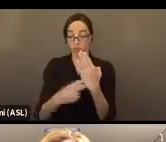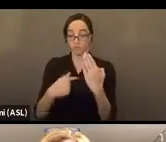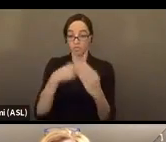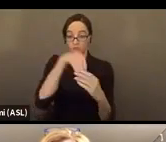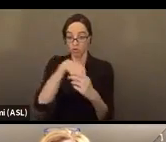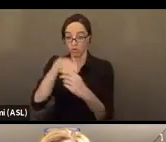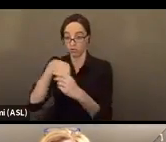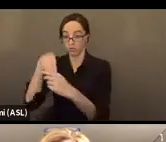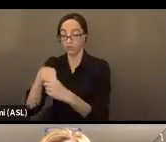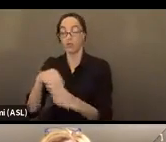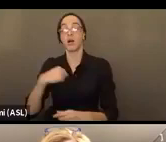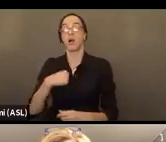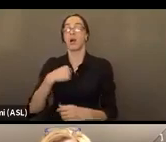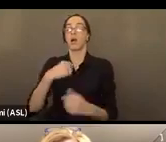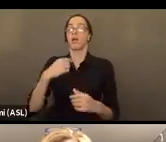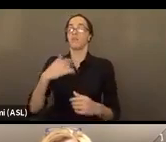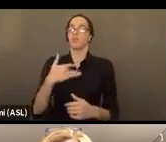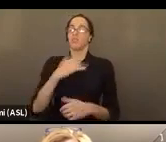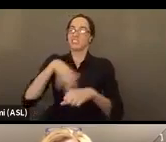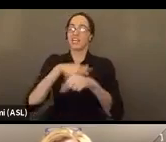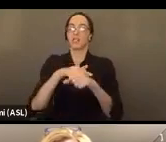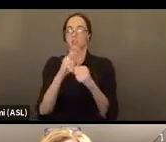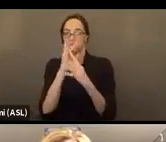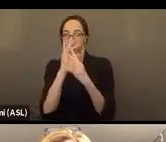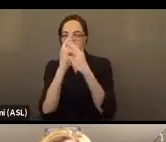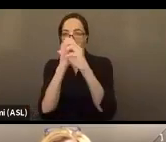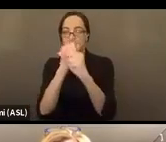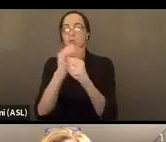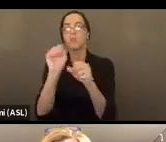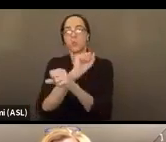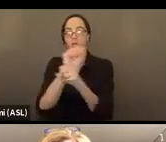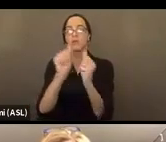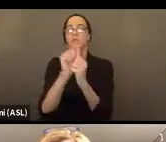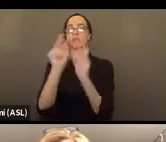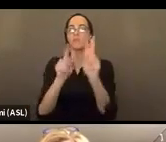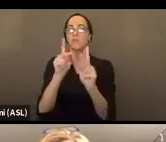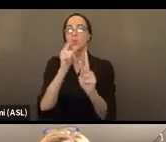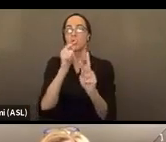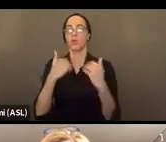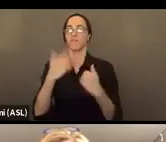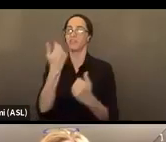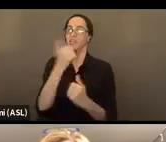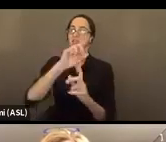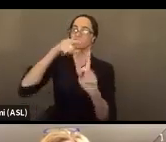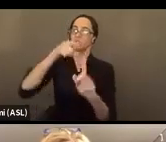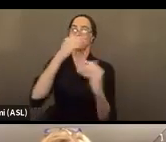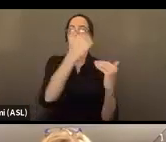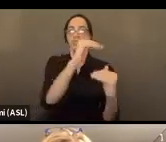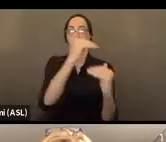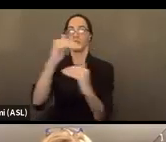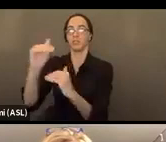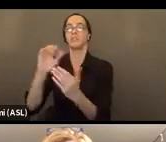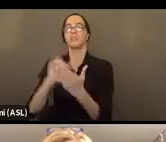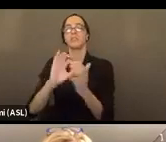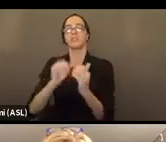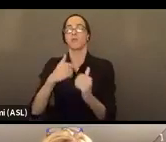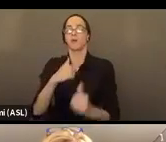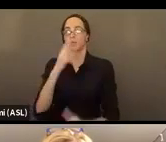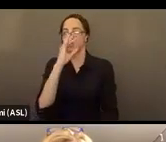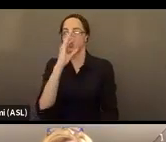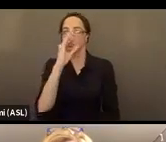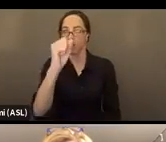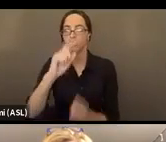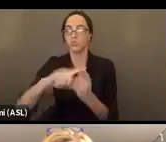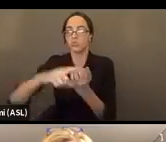any sort of limitations and that's where i'm so drawn to be talking about this as it pertains to